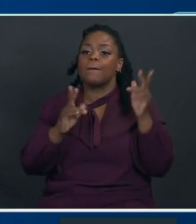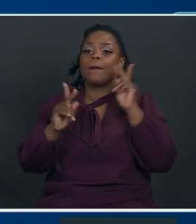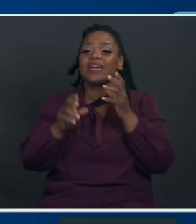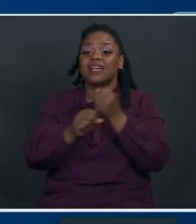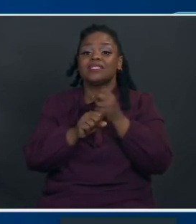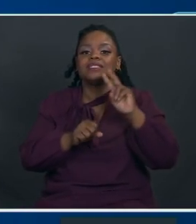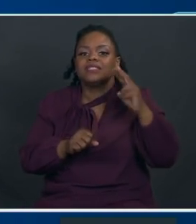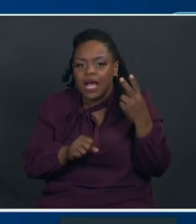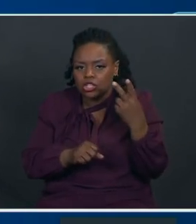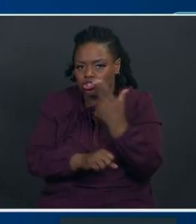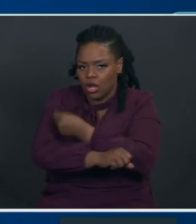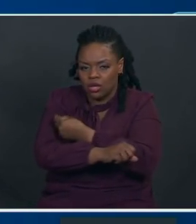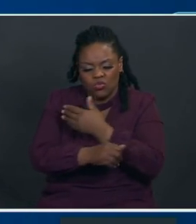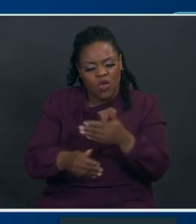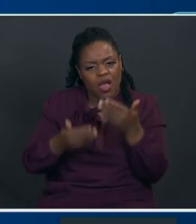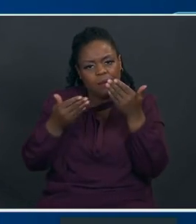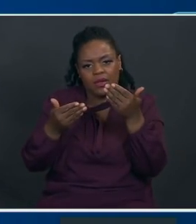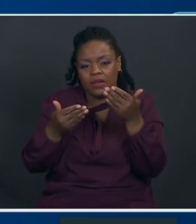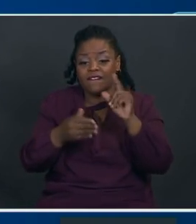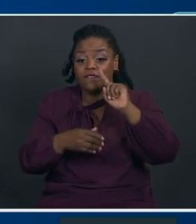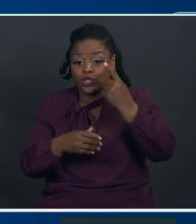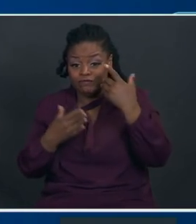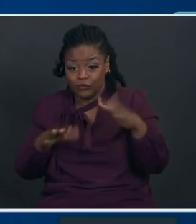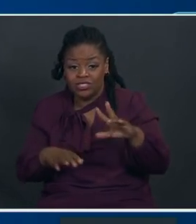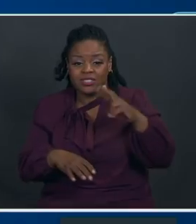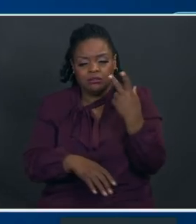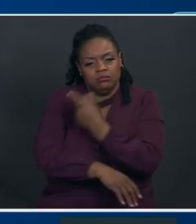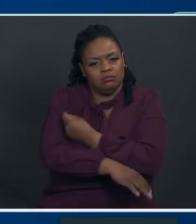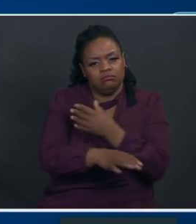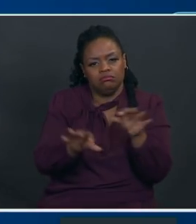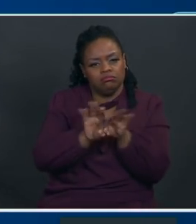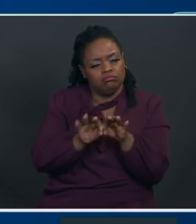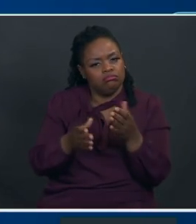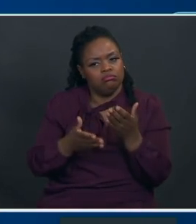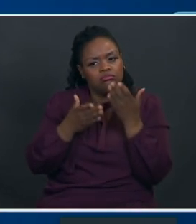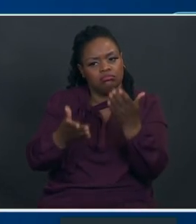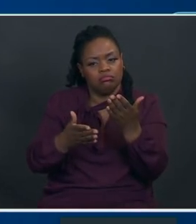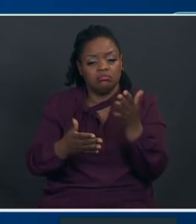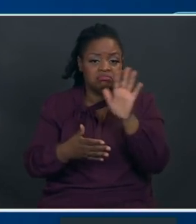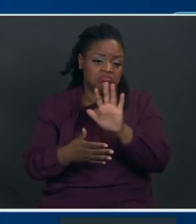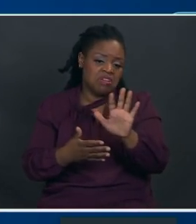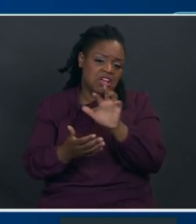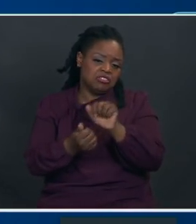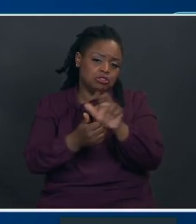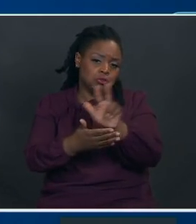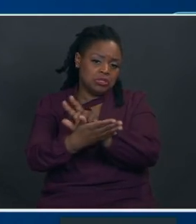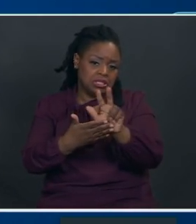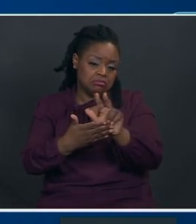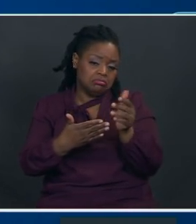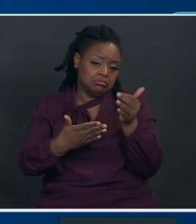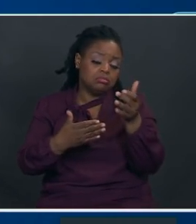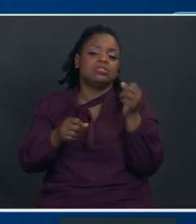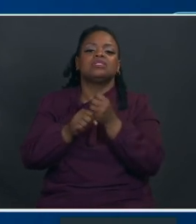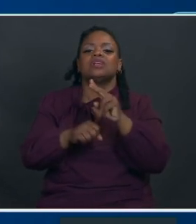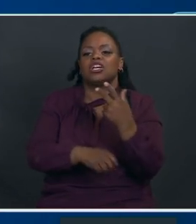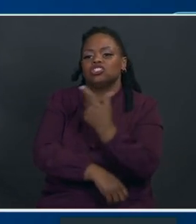as close to the recommended interval as possible. That would be three weeks for the Pfizer vaccine and four weeks for the Moderna vaccine.